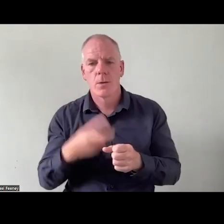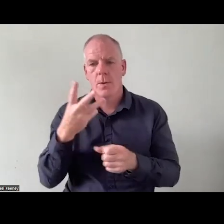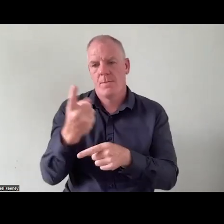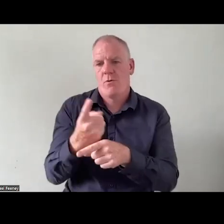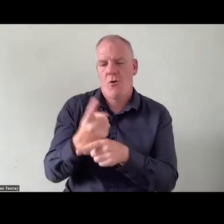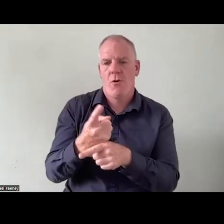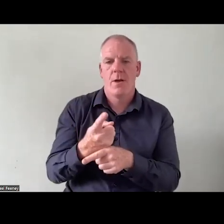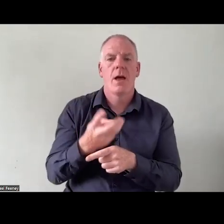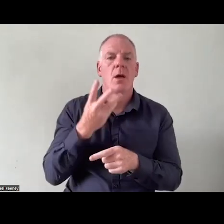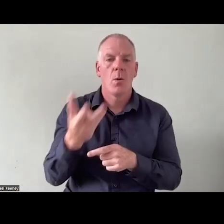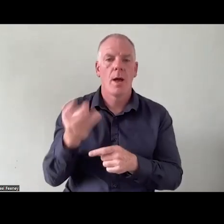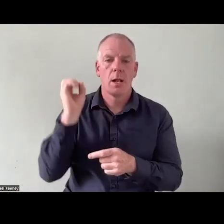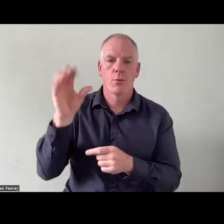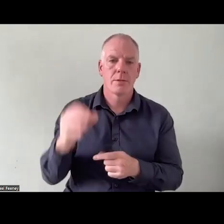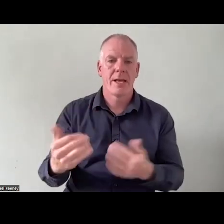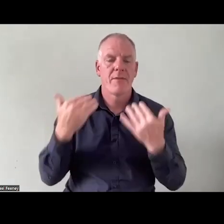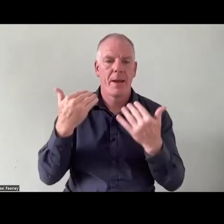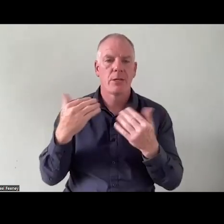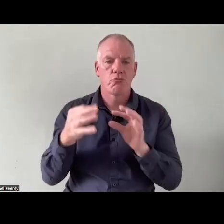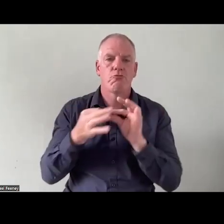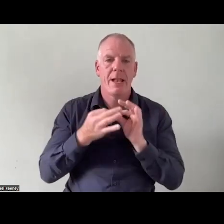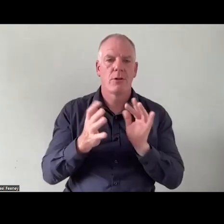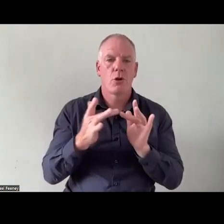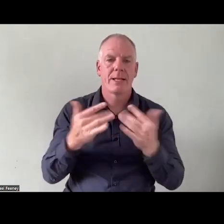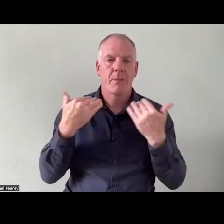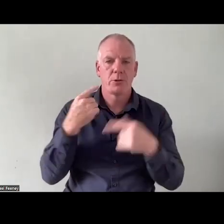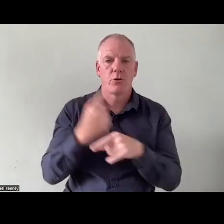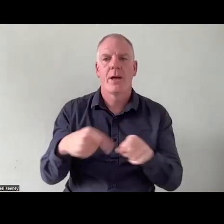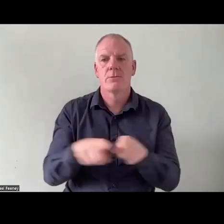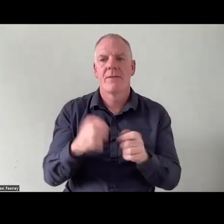and we will be posting all the relevant contact information for each speaker.